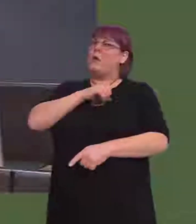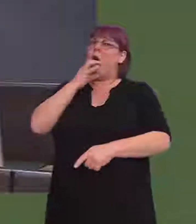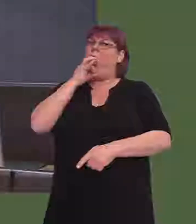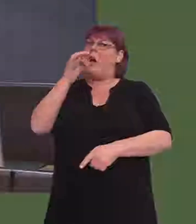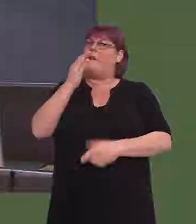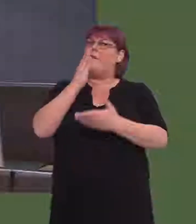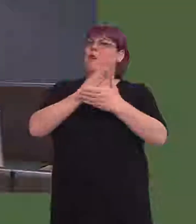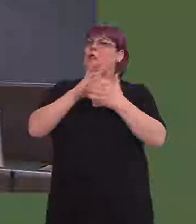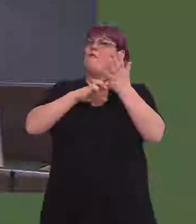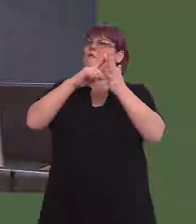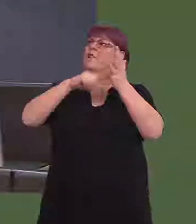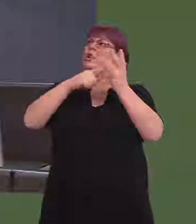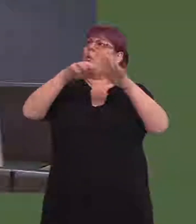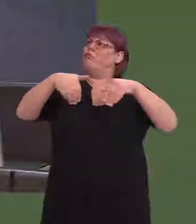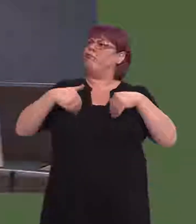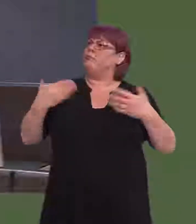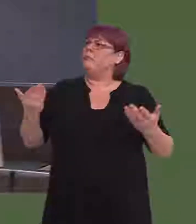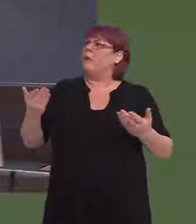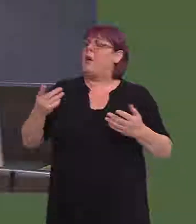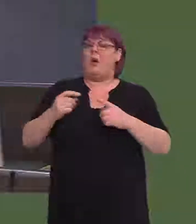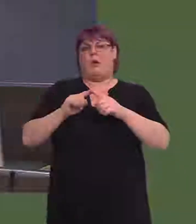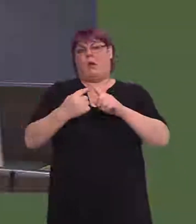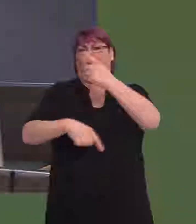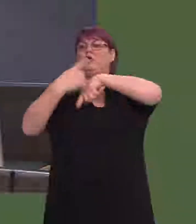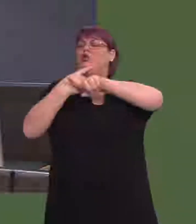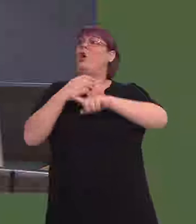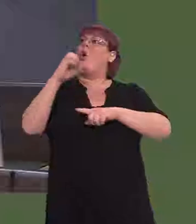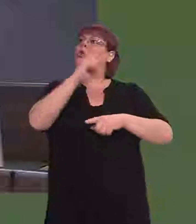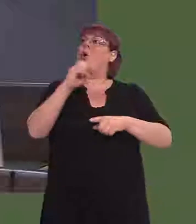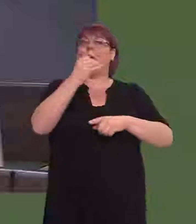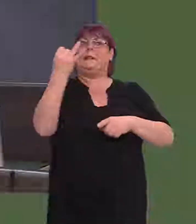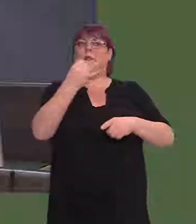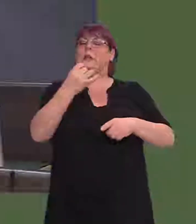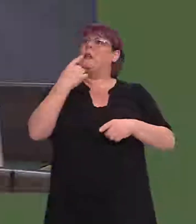First Minister, on 17 October last year, I proposed that you should have a plan for